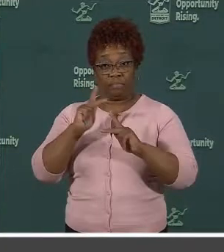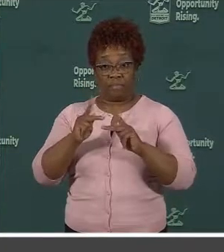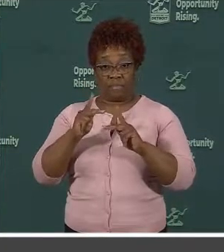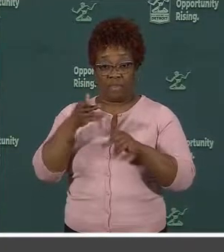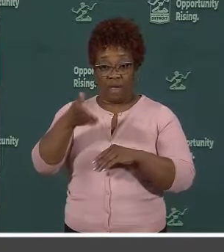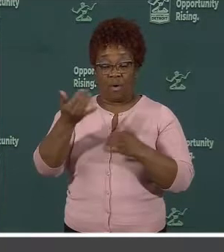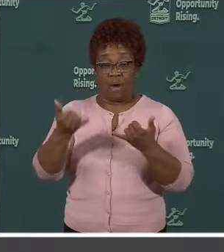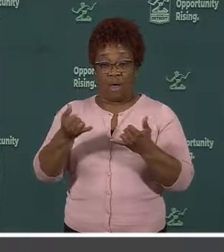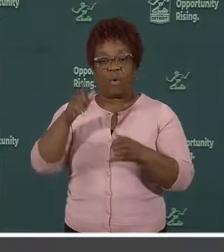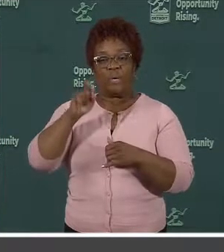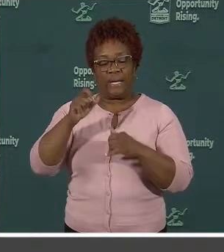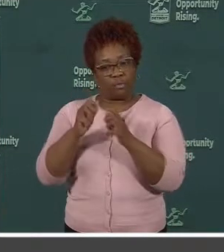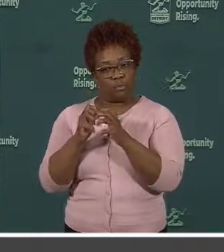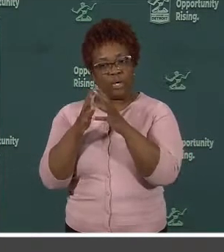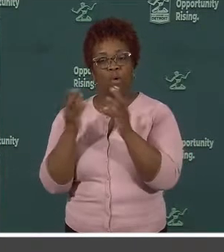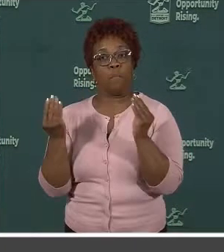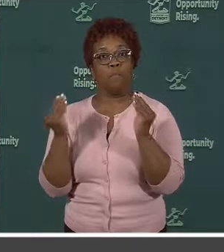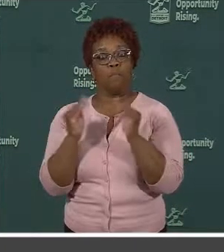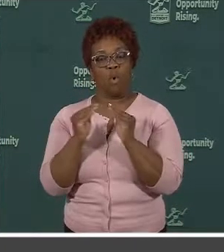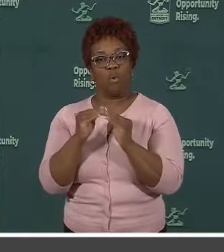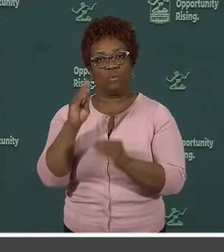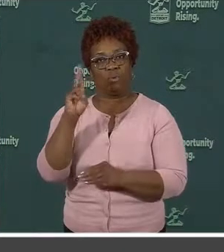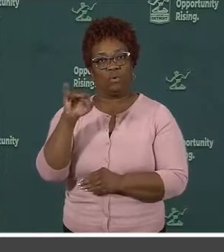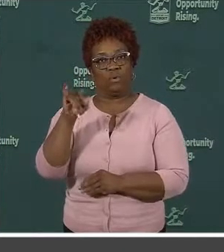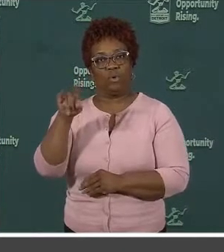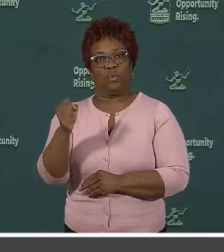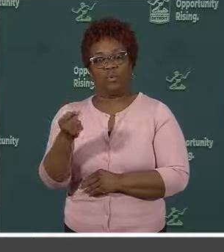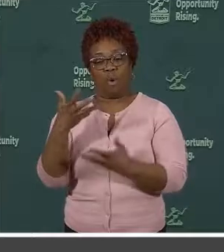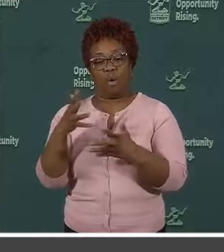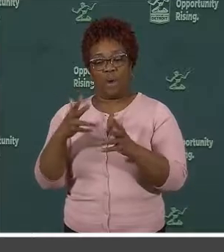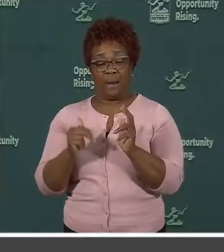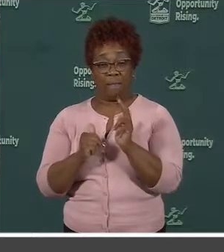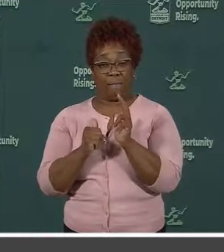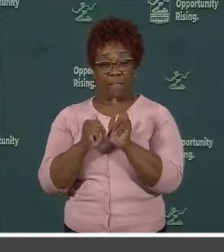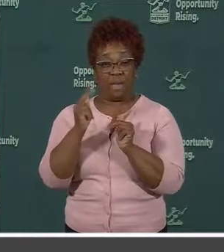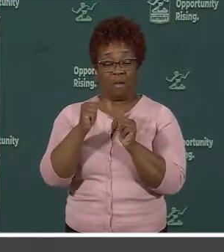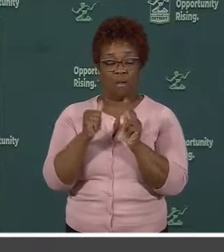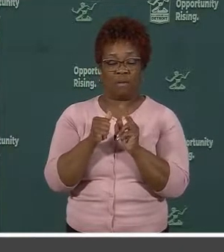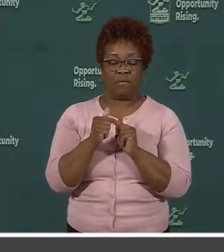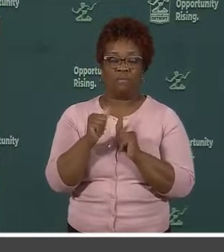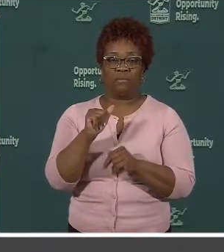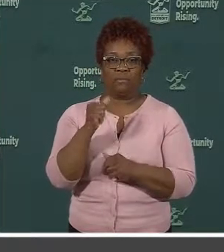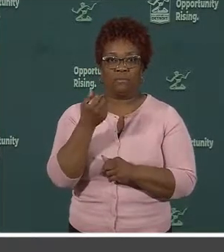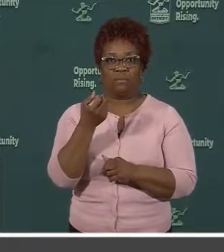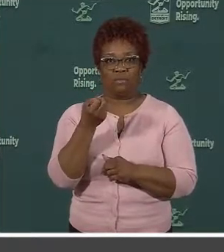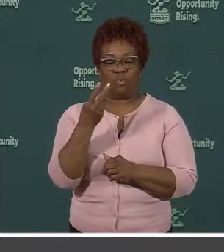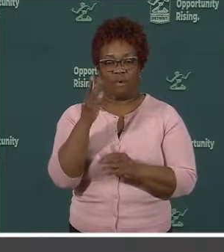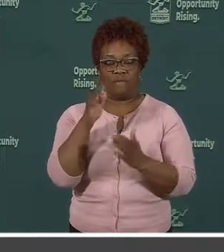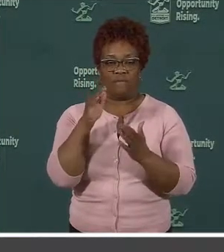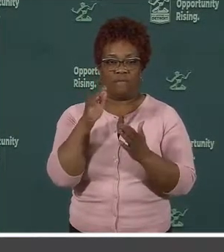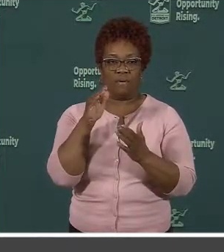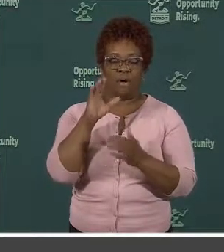WE'VE ALREADY BUILT TWELVE HUNDRED WITH 800 MORE COMING ONLINE DURING COVID THERE WAS